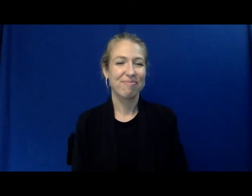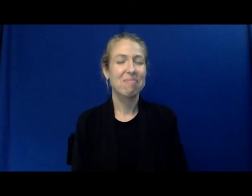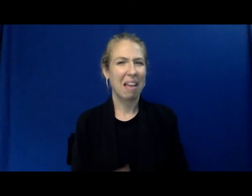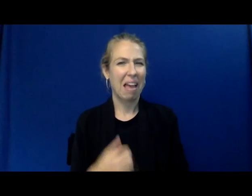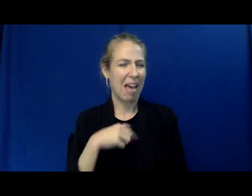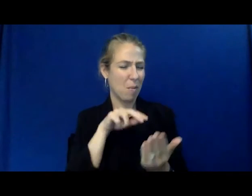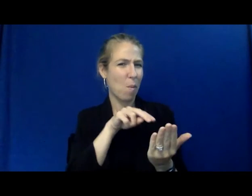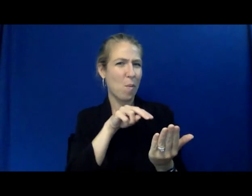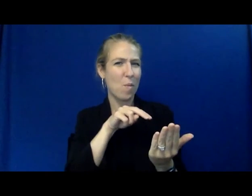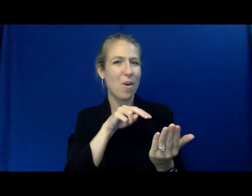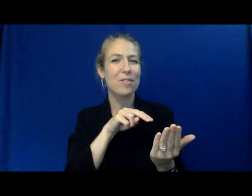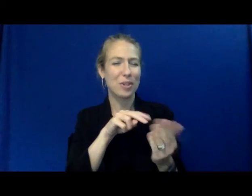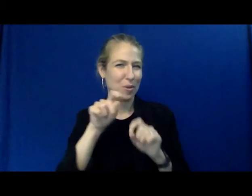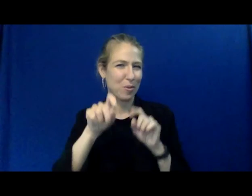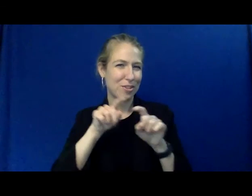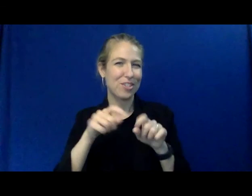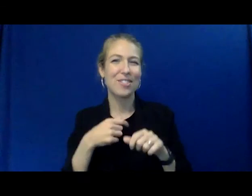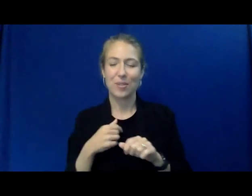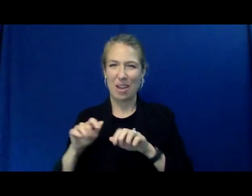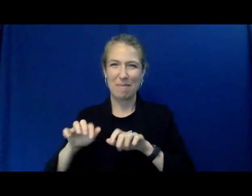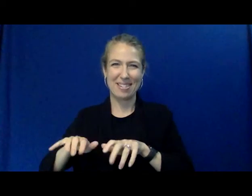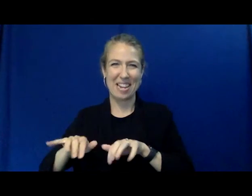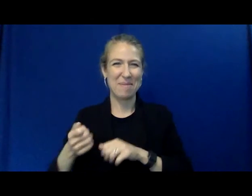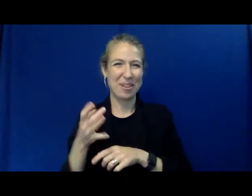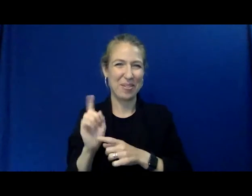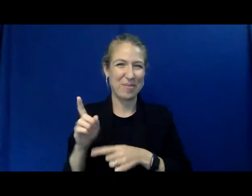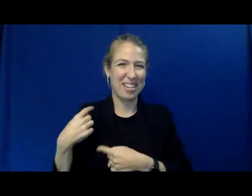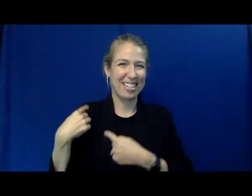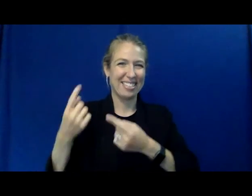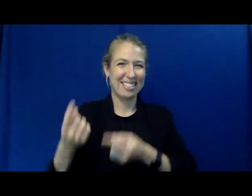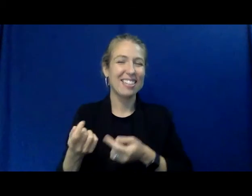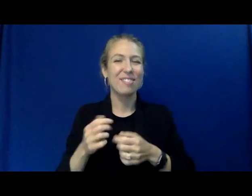I have been typing the last few minutes to respond to them.